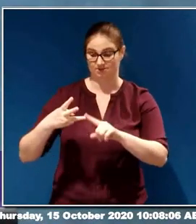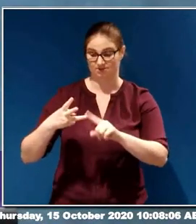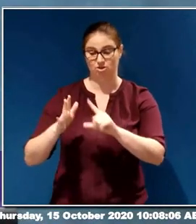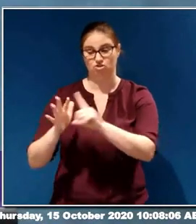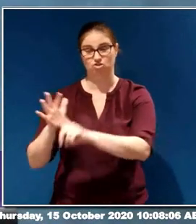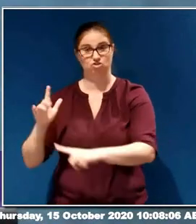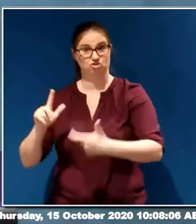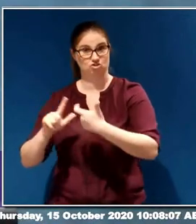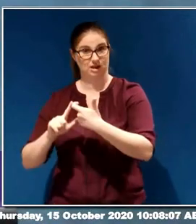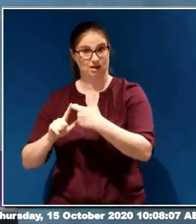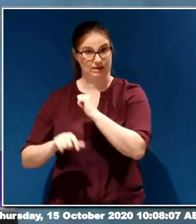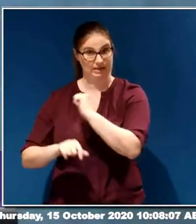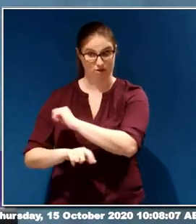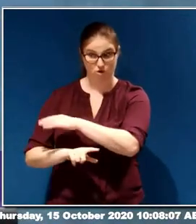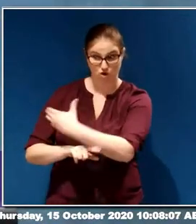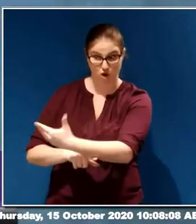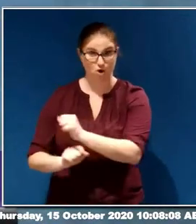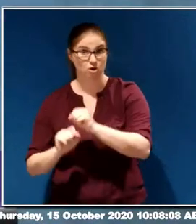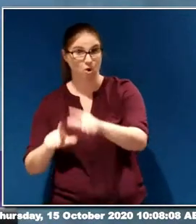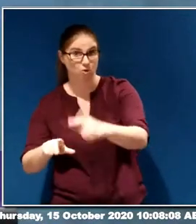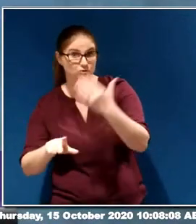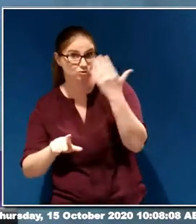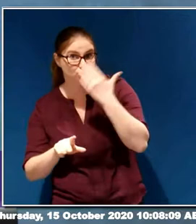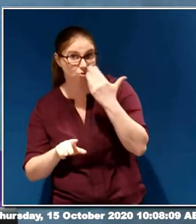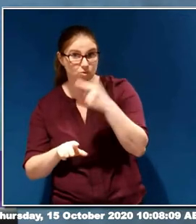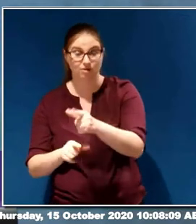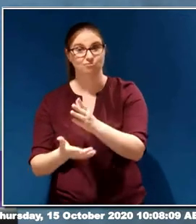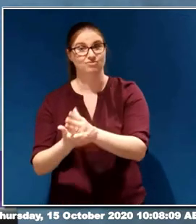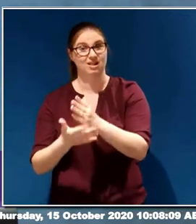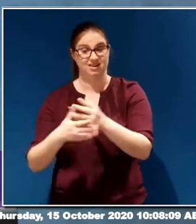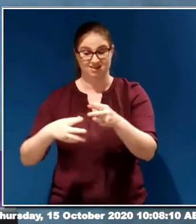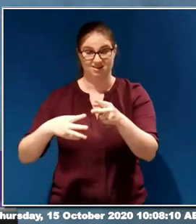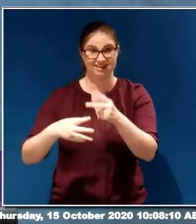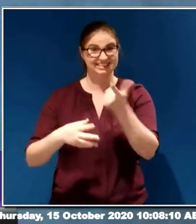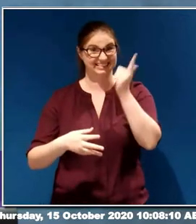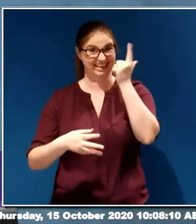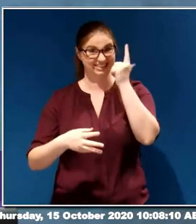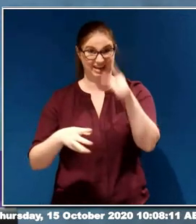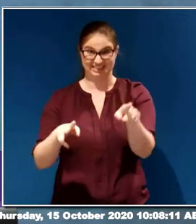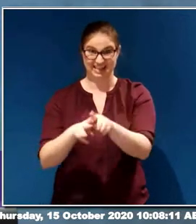by the same teacher that taught your older sons, is that right? MS SHARON: